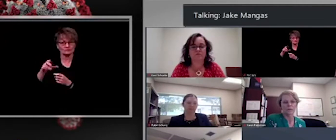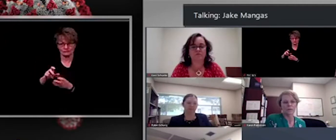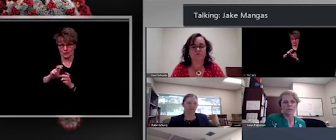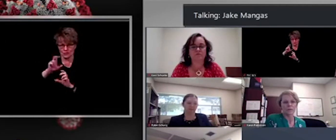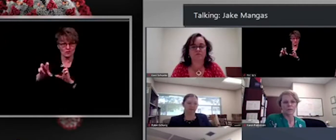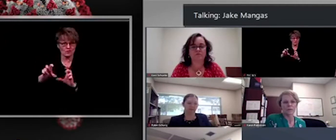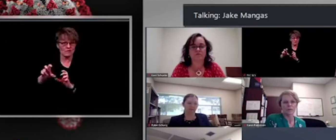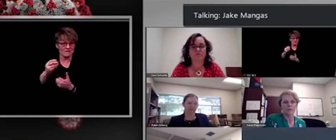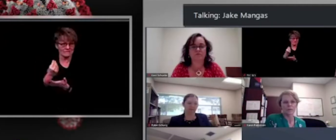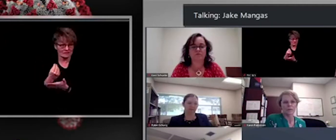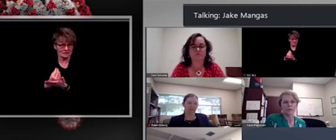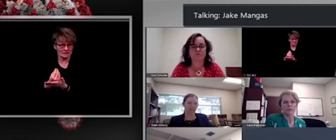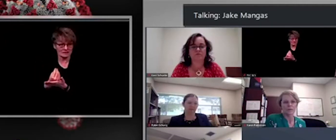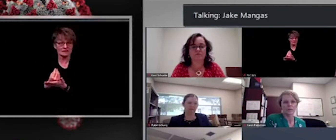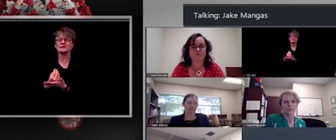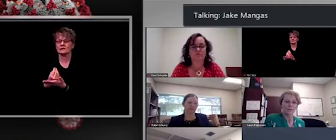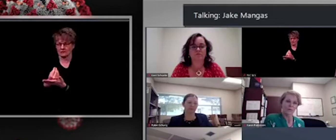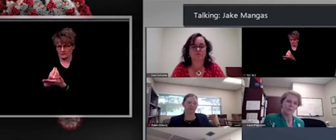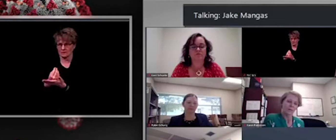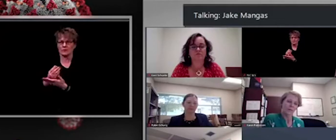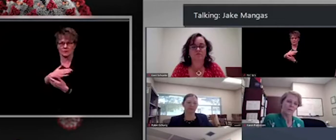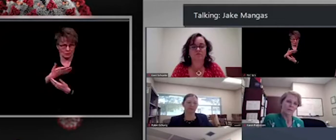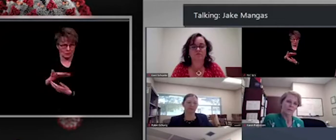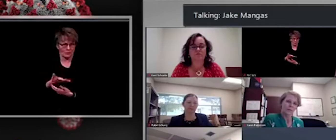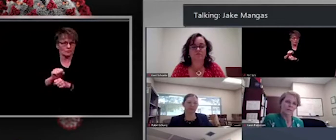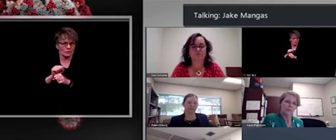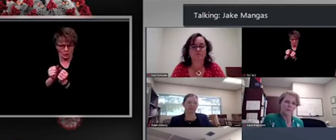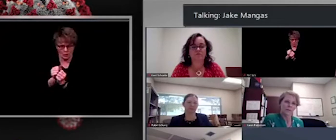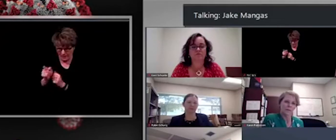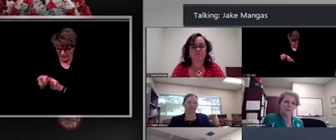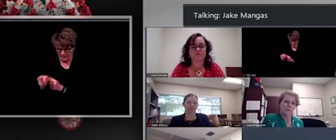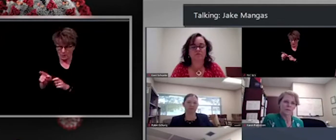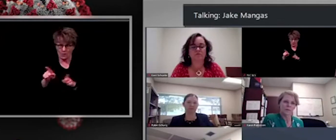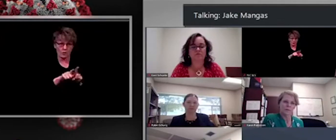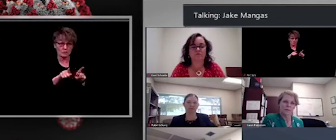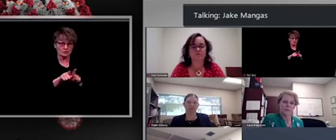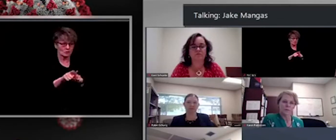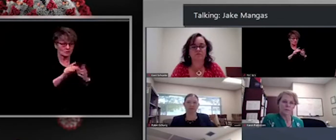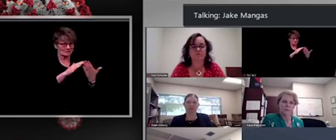them over there. I'm also working with the City of Redding right now, and making a couple